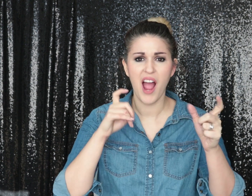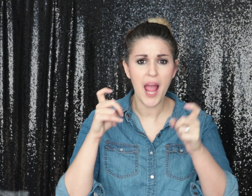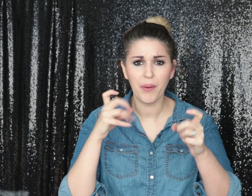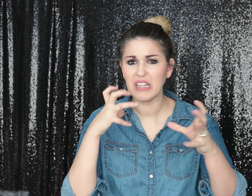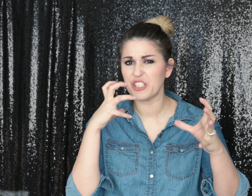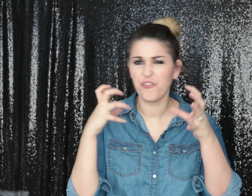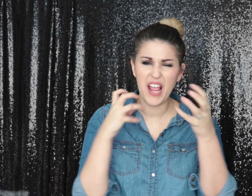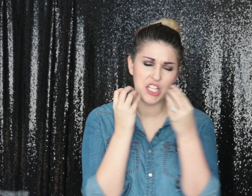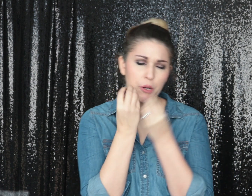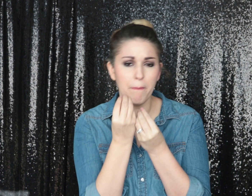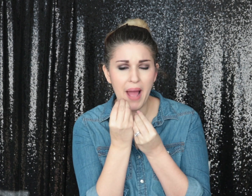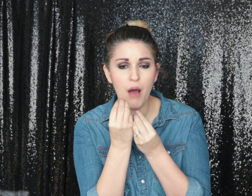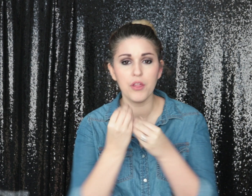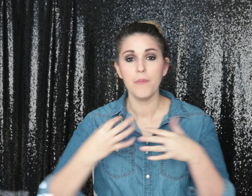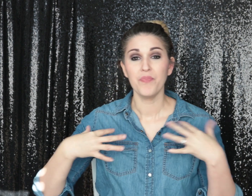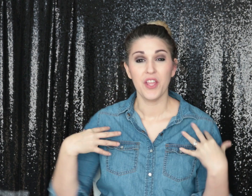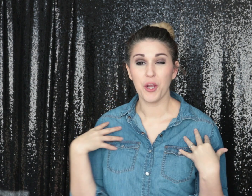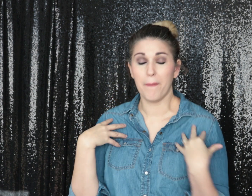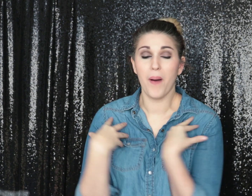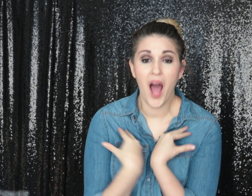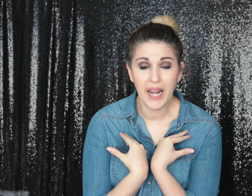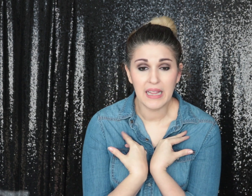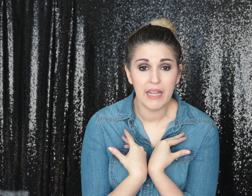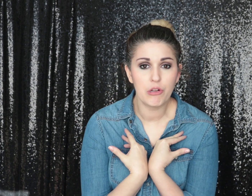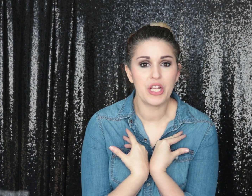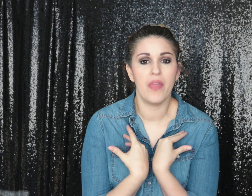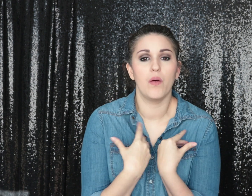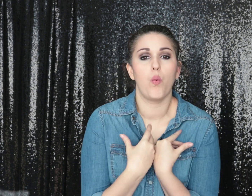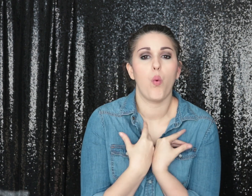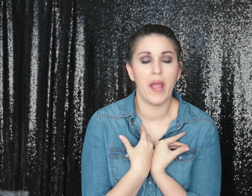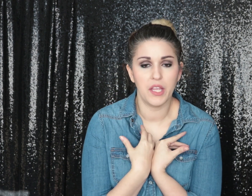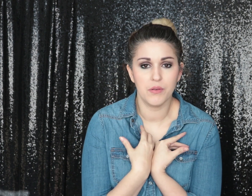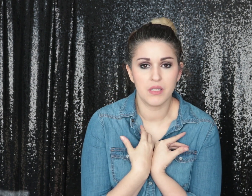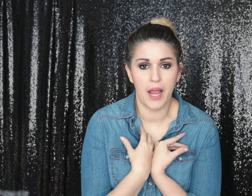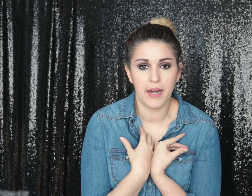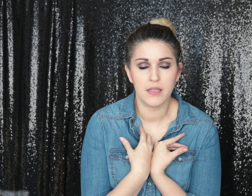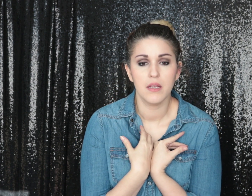your eyebrows or face or mouth, your body language and the way you sign it.